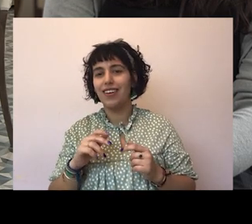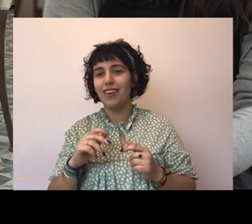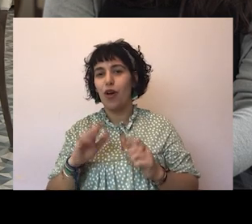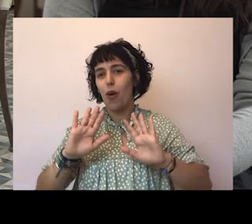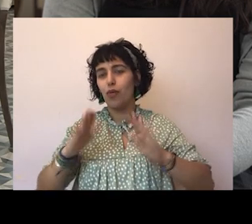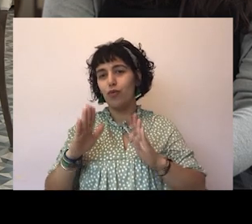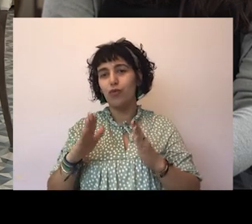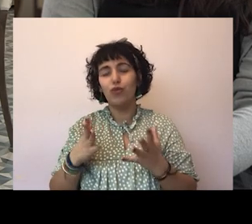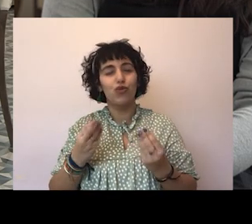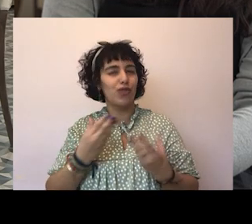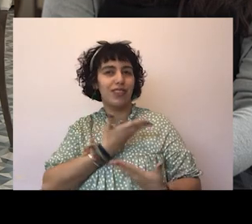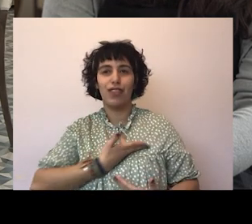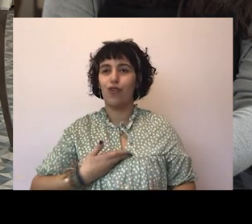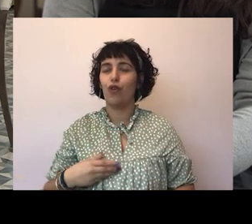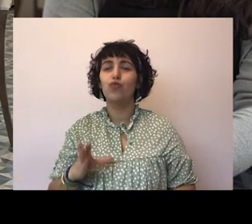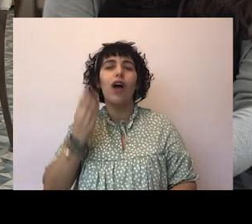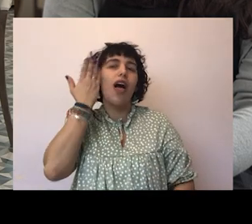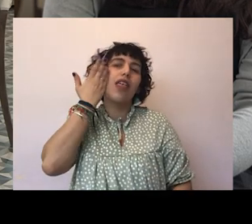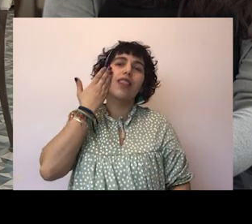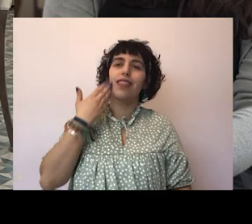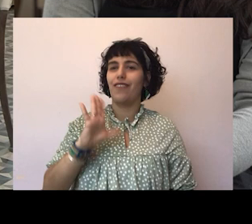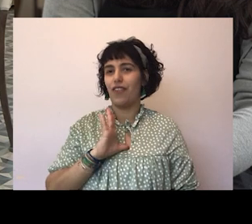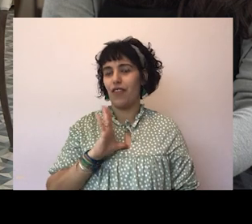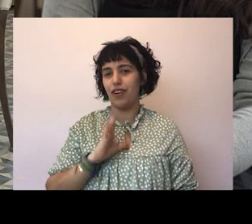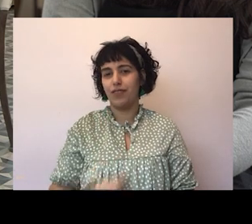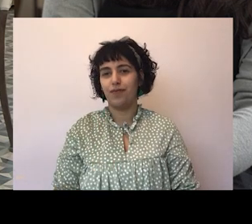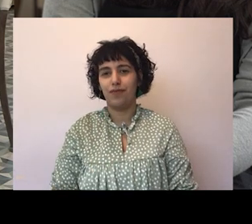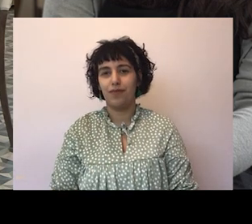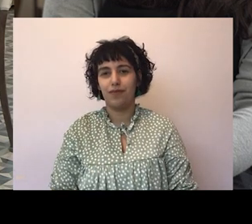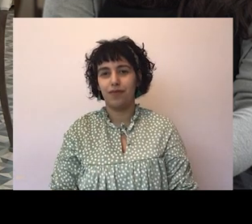One hand, he is uncomfortable, on the other hand,